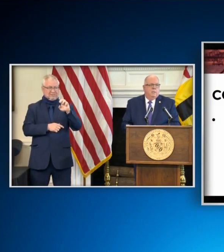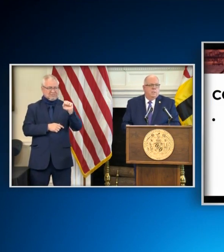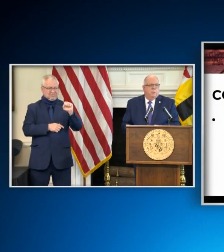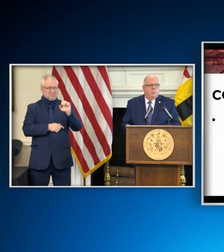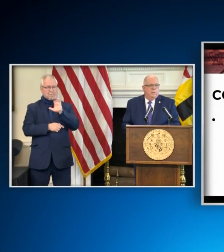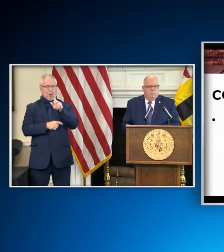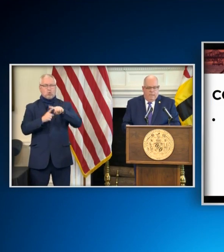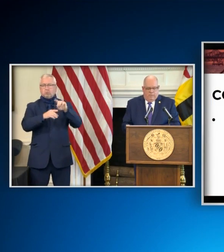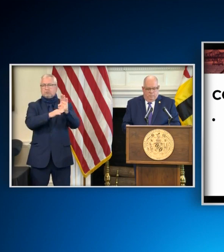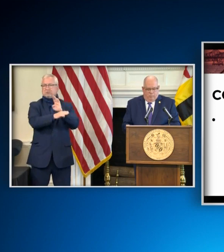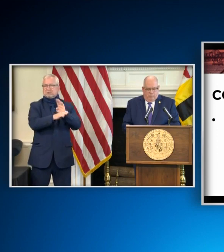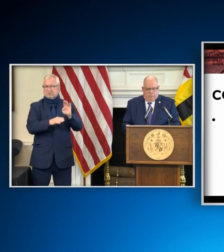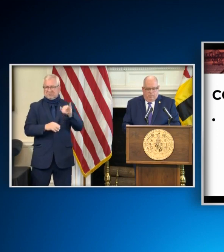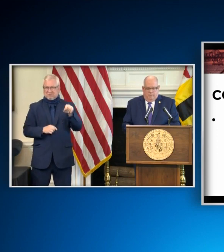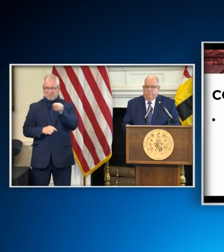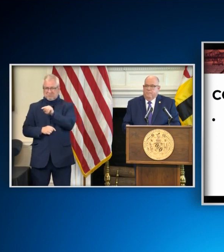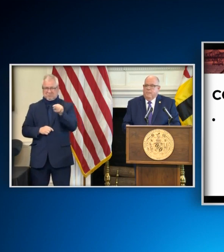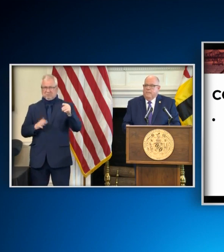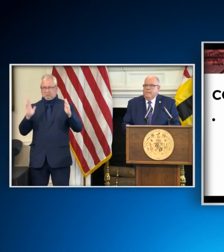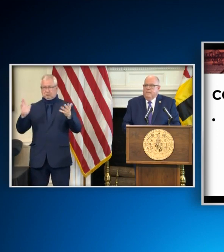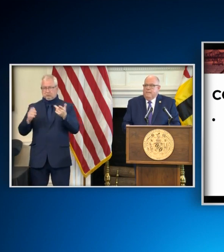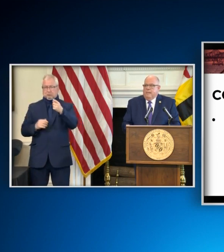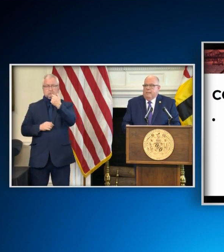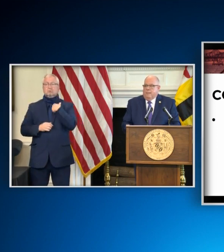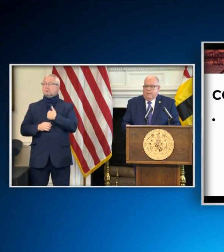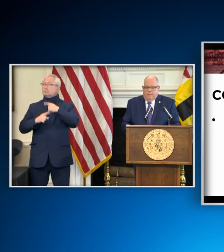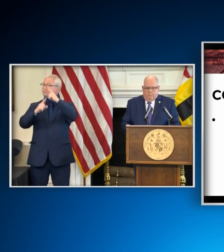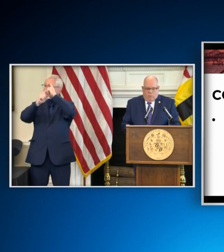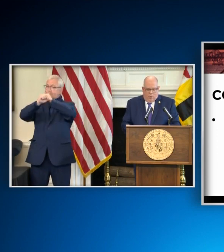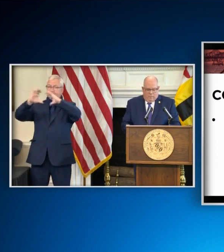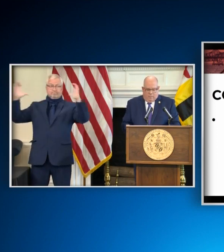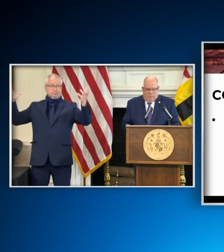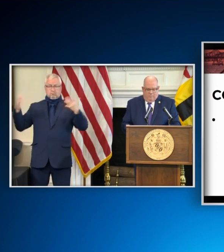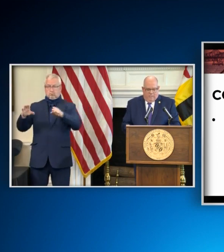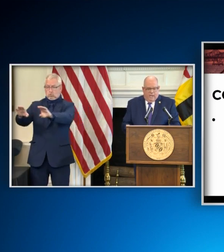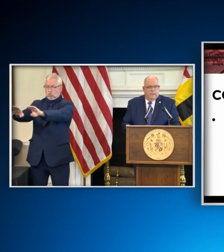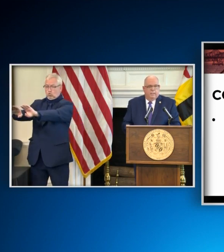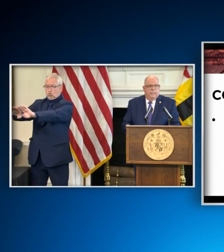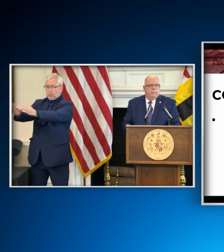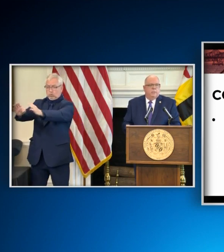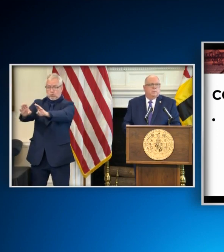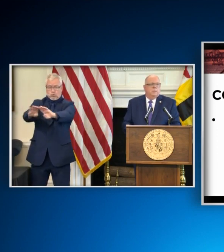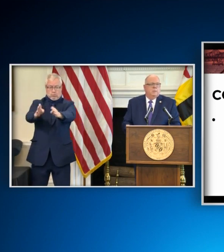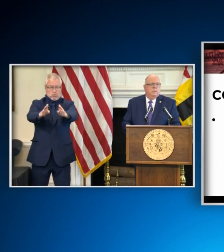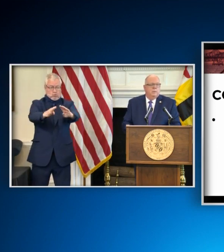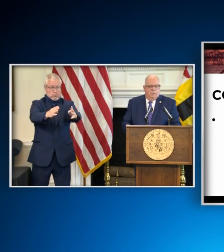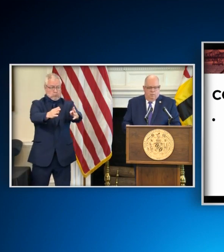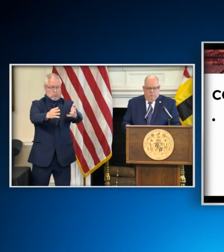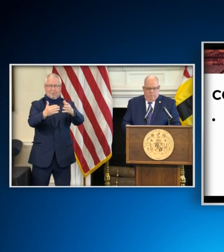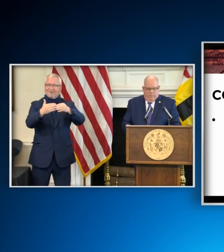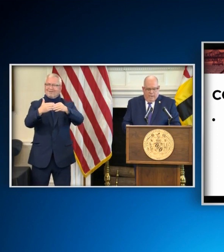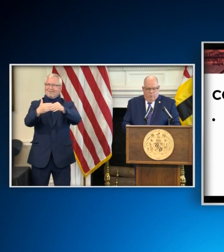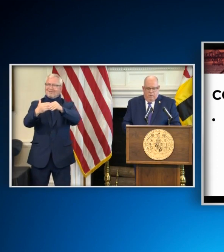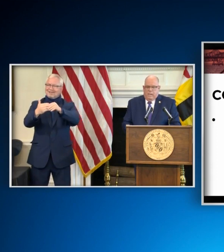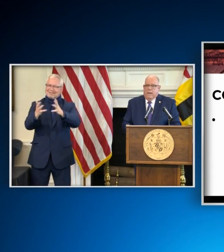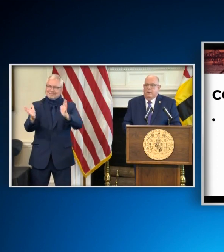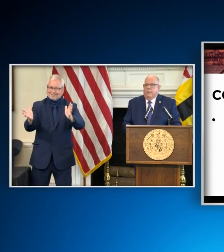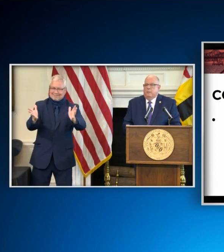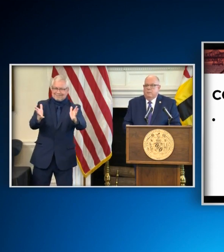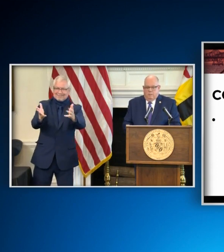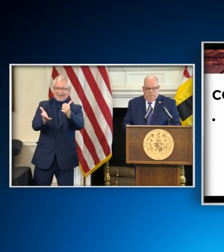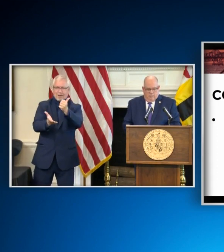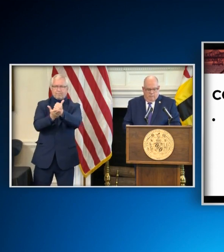THE MARYLAND STRONG ROADMAP TO RECOVERY PLAN WAS BASED ON A FLEXIBLE, COMMUNITY-BASED APPROACH.